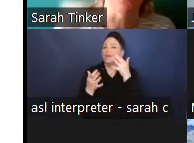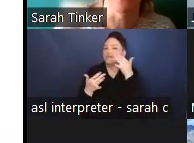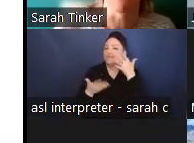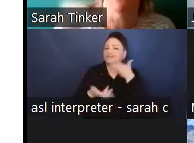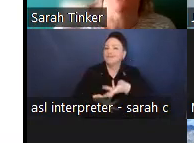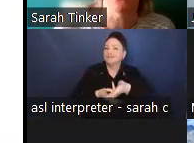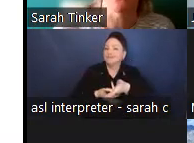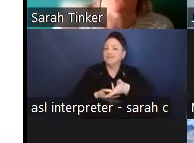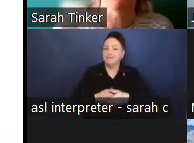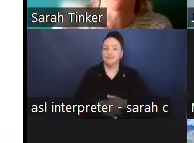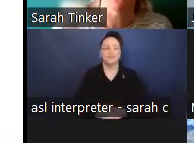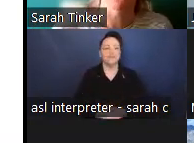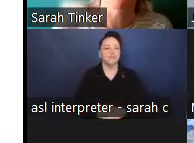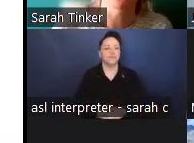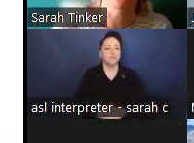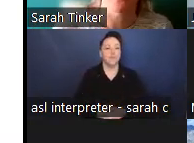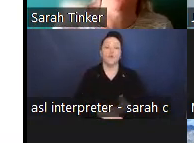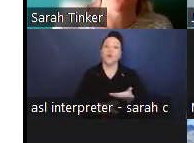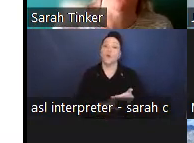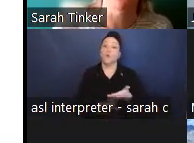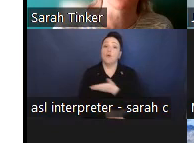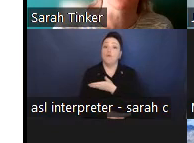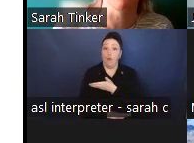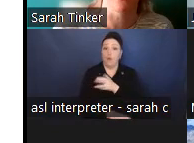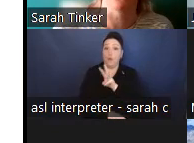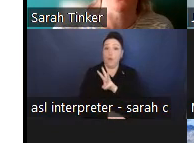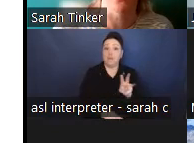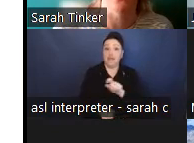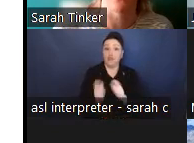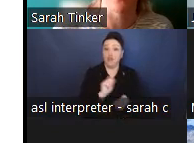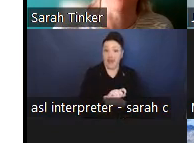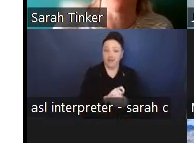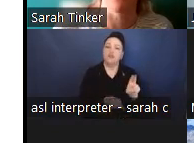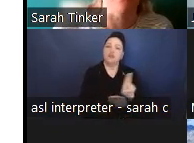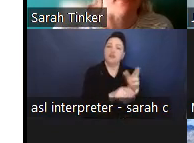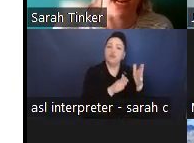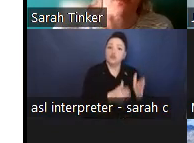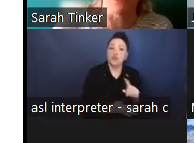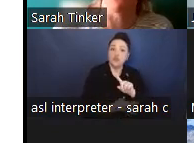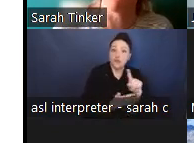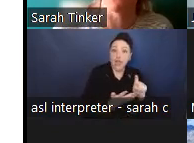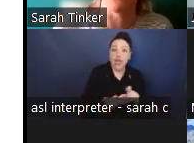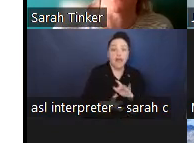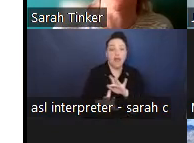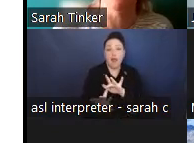We did a lot of outreach. We did a user survey got about 35 hundred people that filled that out.